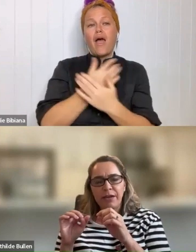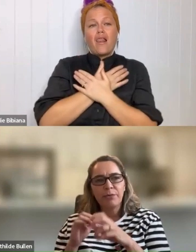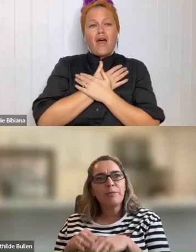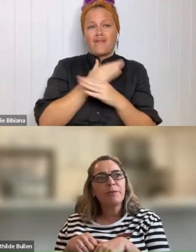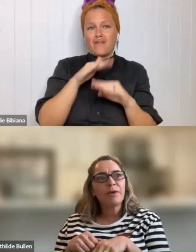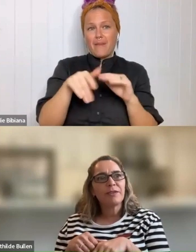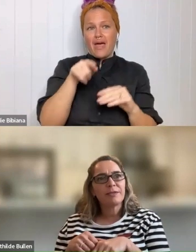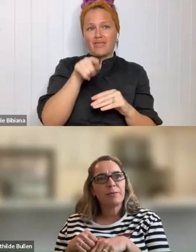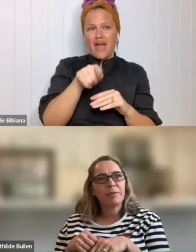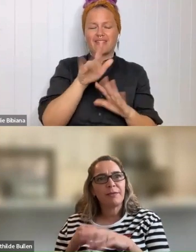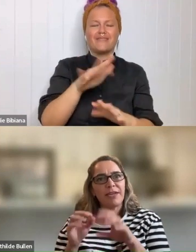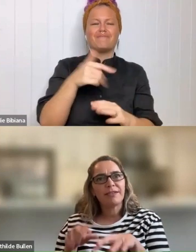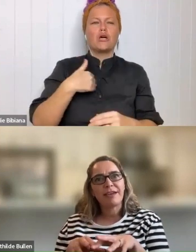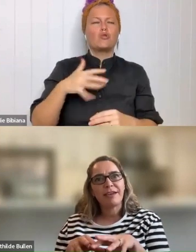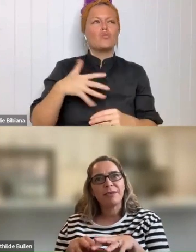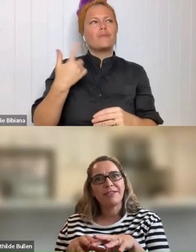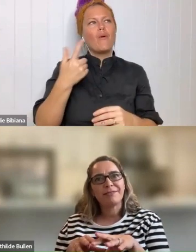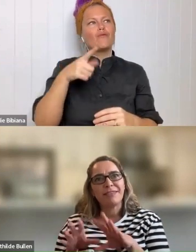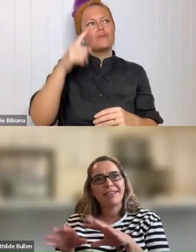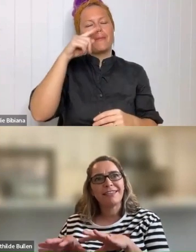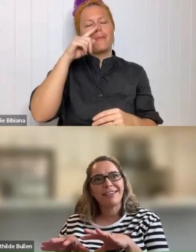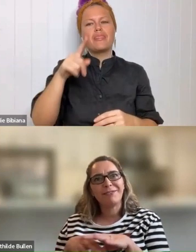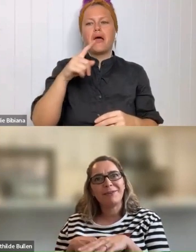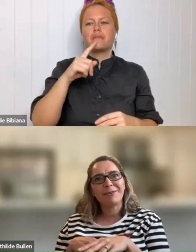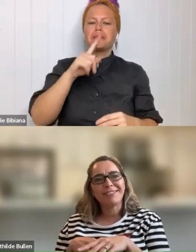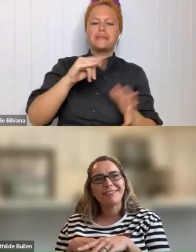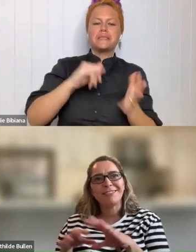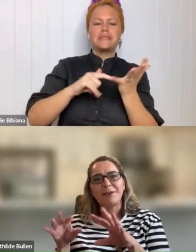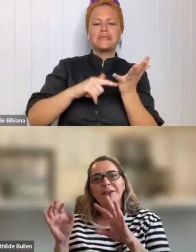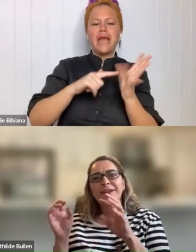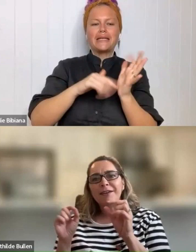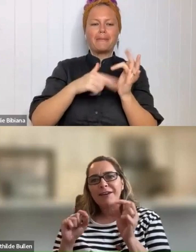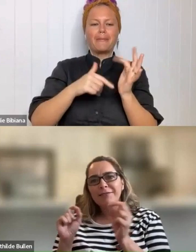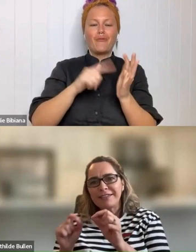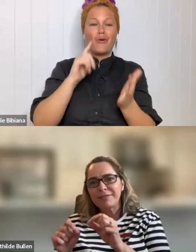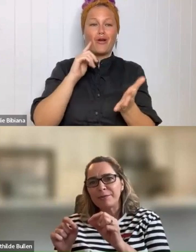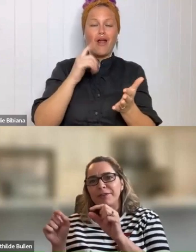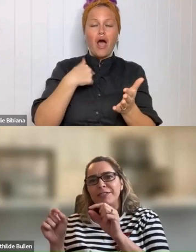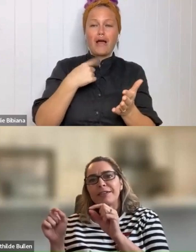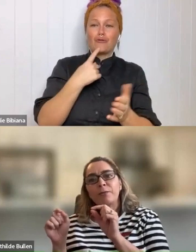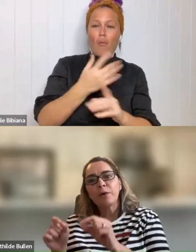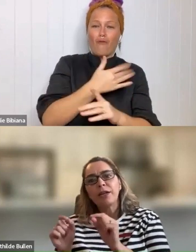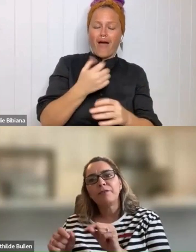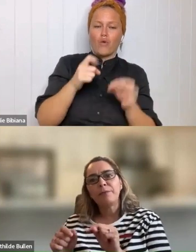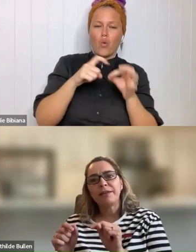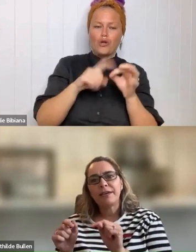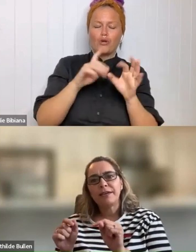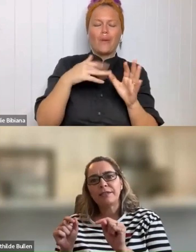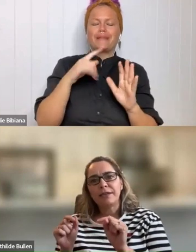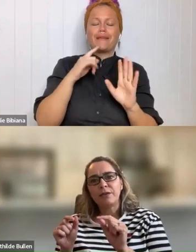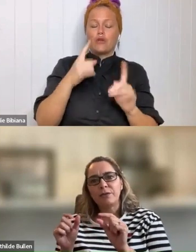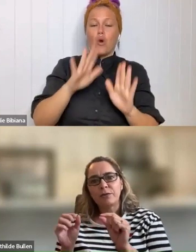I don't want to be one of those people that makes statements when they say they've got questions. So I'll say this a little bit. First, what I love about that is that you talked